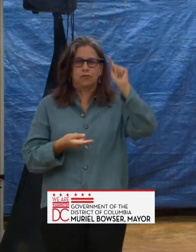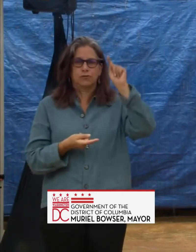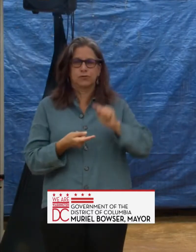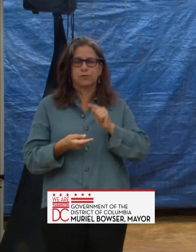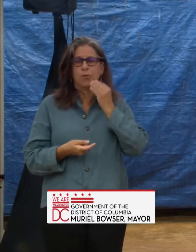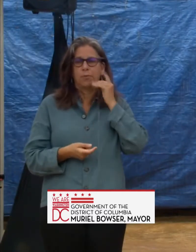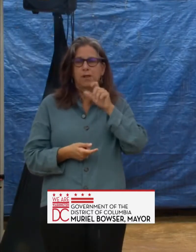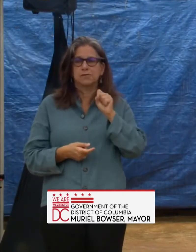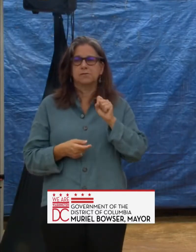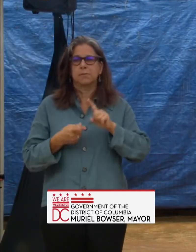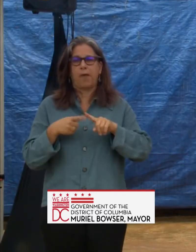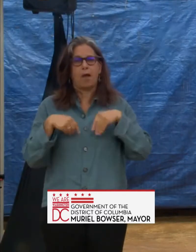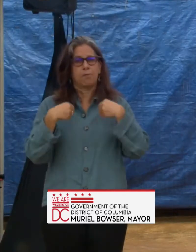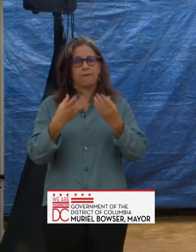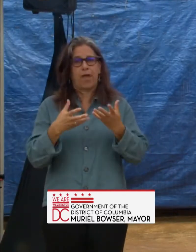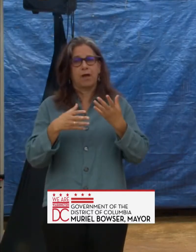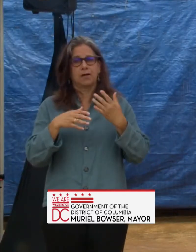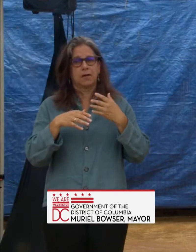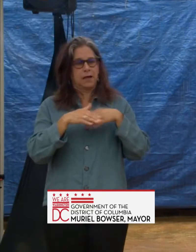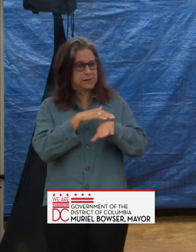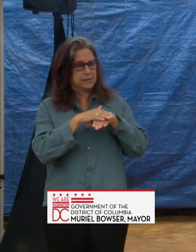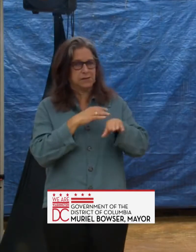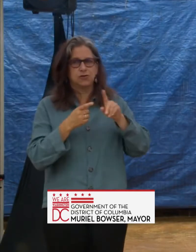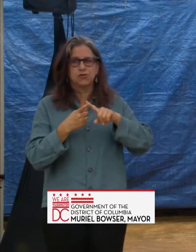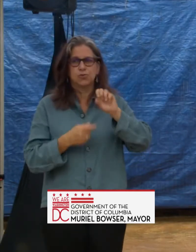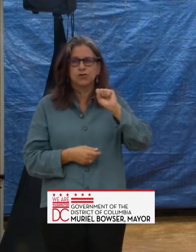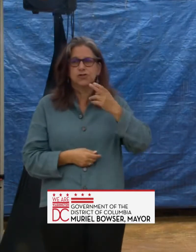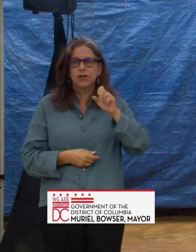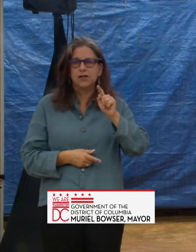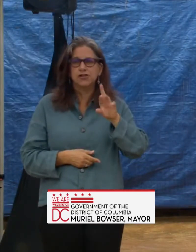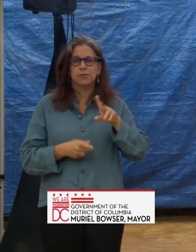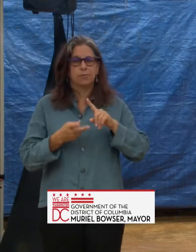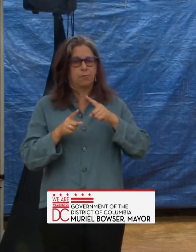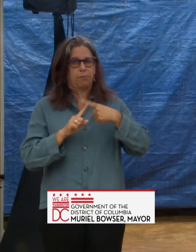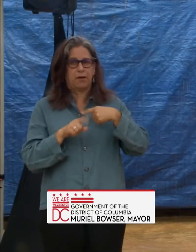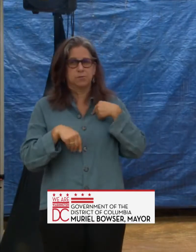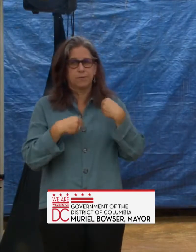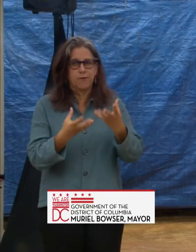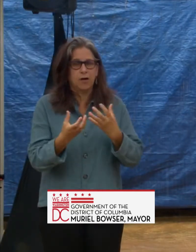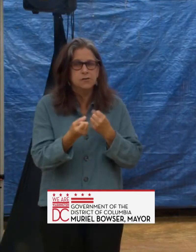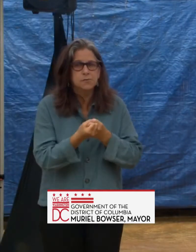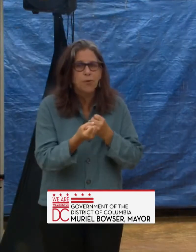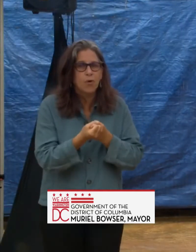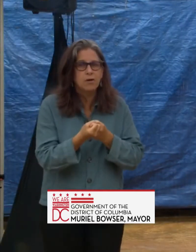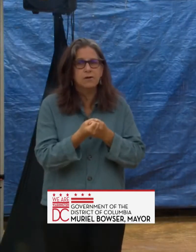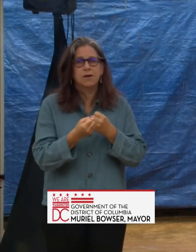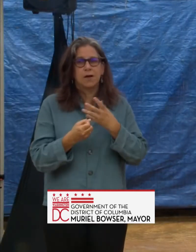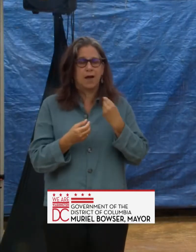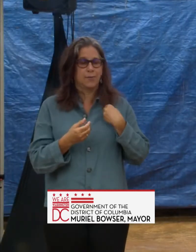THAT THEY NEED IT WITH THE SUPPORTS THEY NEED TO EXIT QUICKLY. AND WE ARE PREVENTING HOMELESSNESS WHENEVER POSSIBLE.